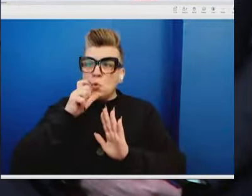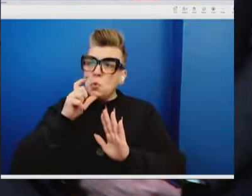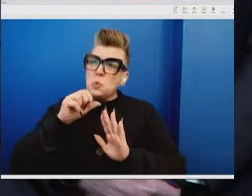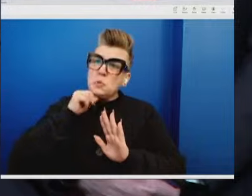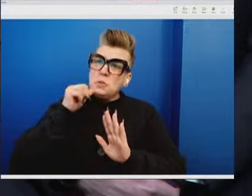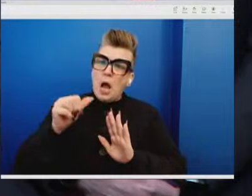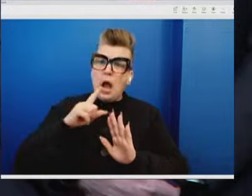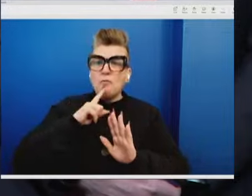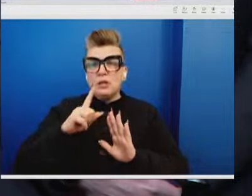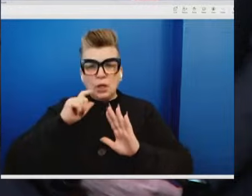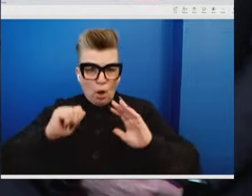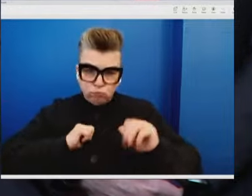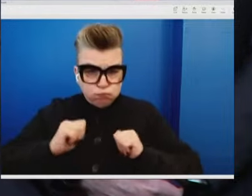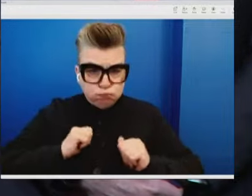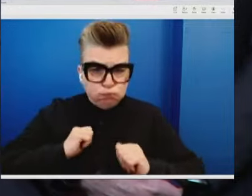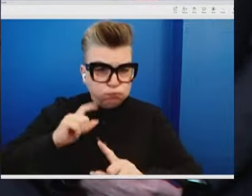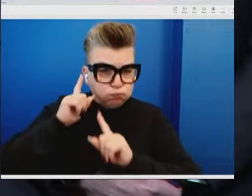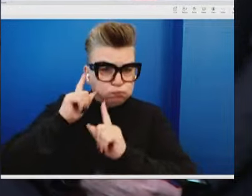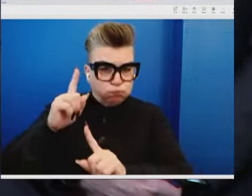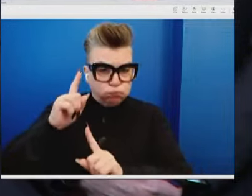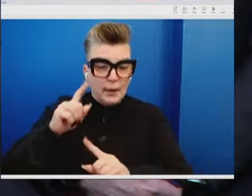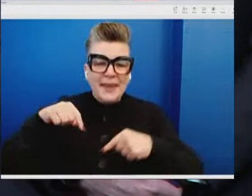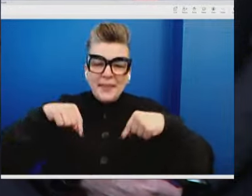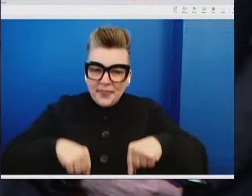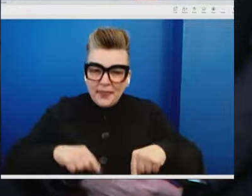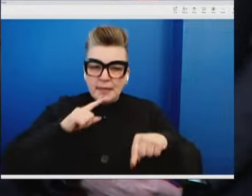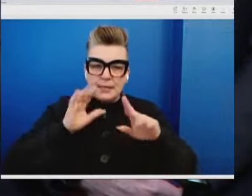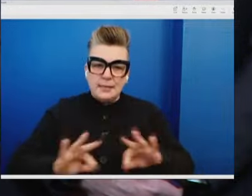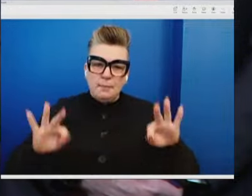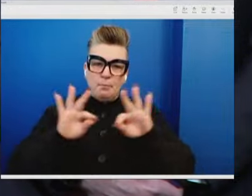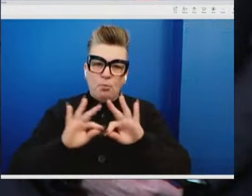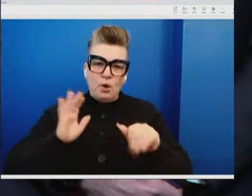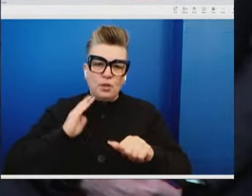goal. This is vitally important to our nation. Please work with us. You've got pricing generated.